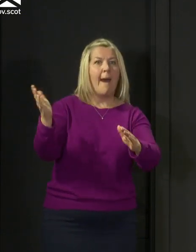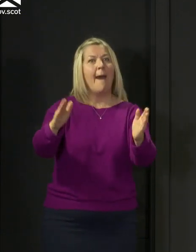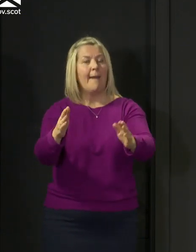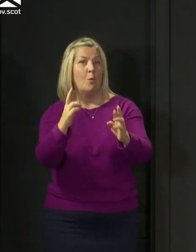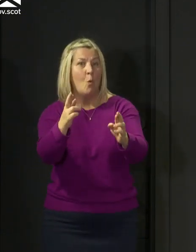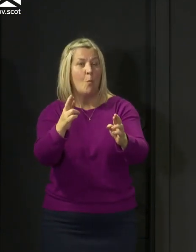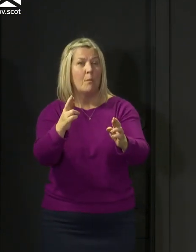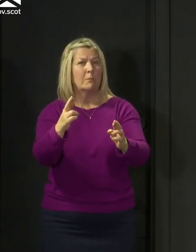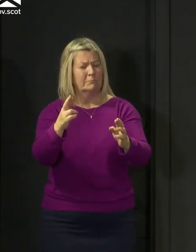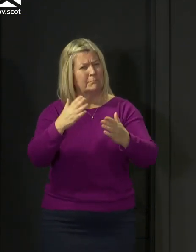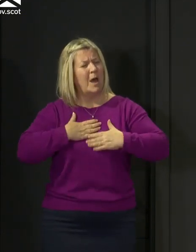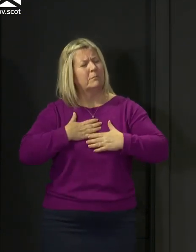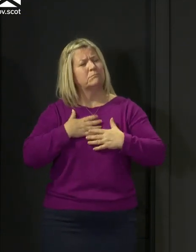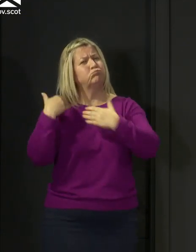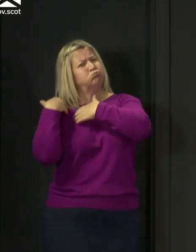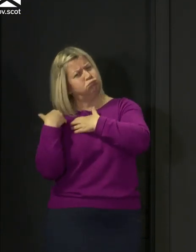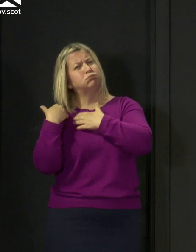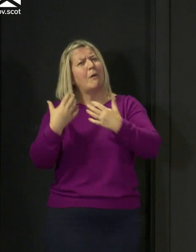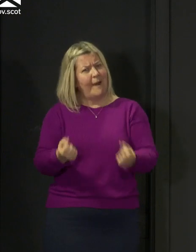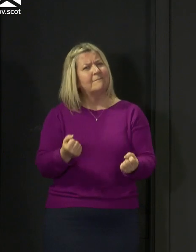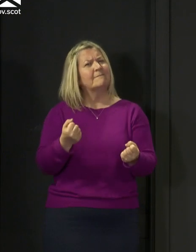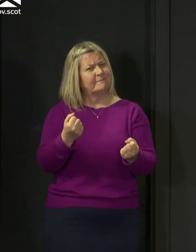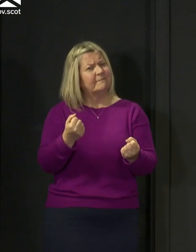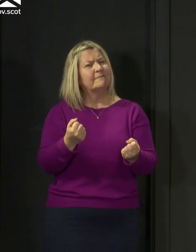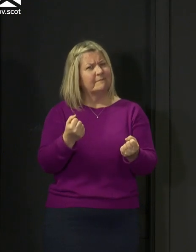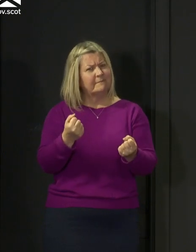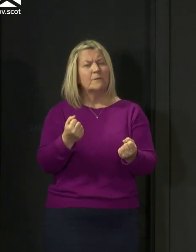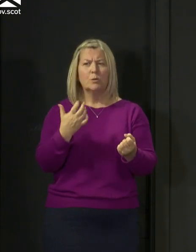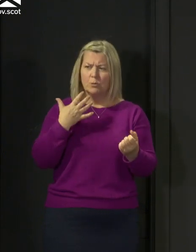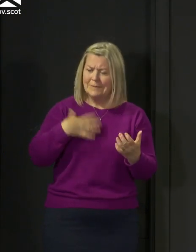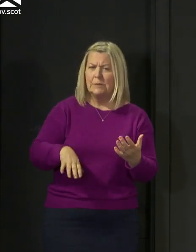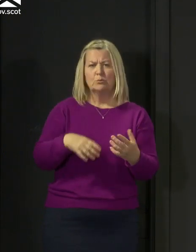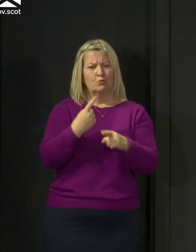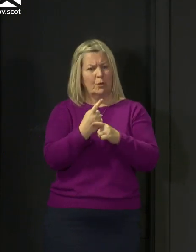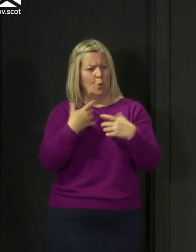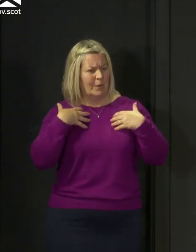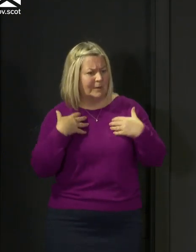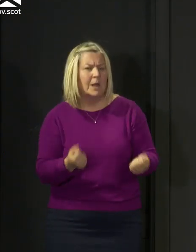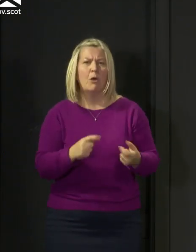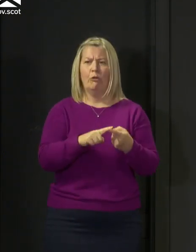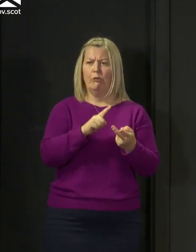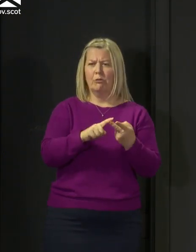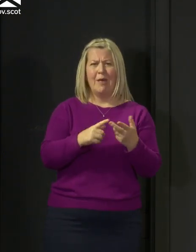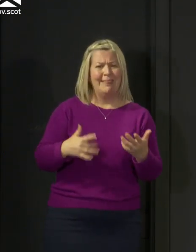owe to people in Scotland when we are talking about critical health and life and death matters.